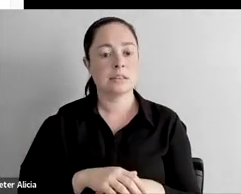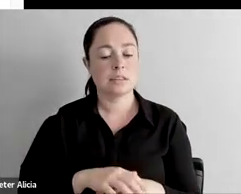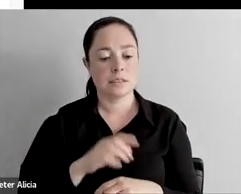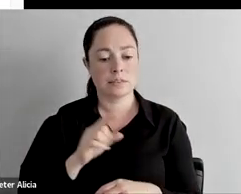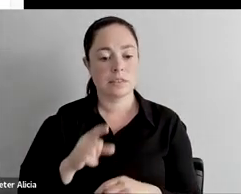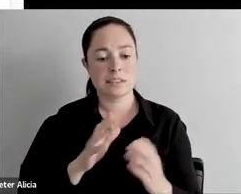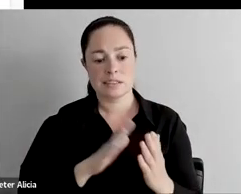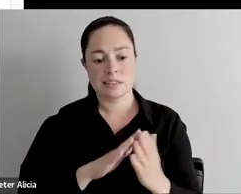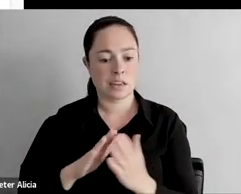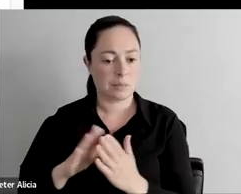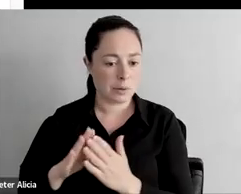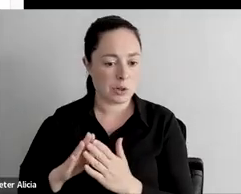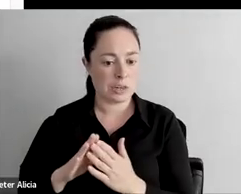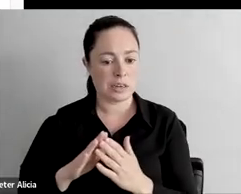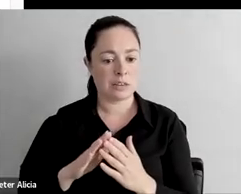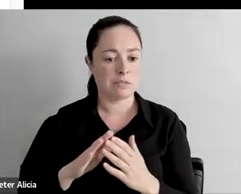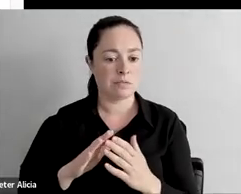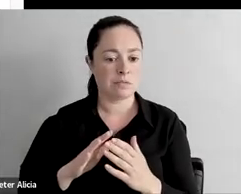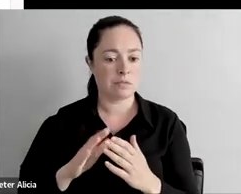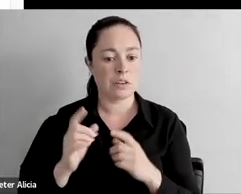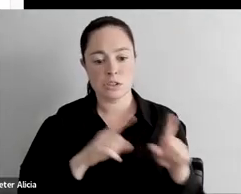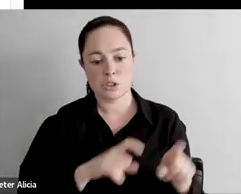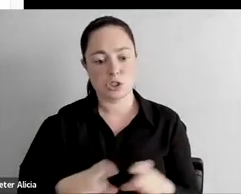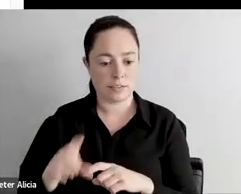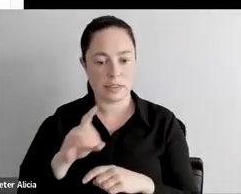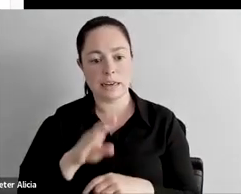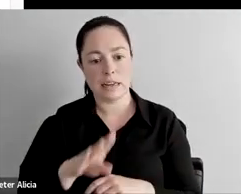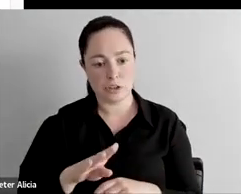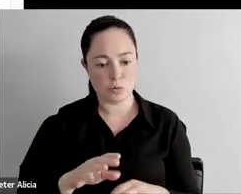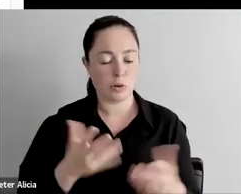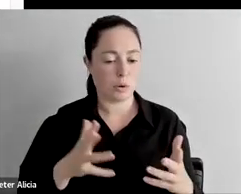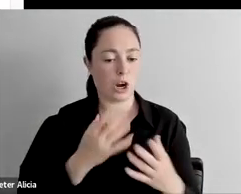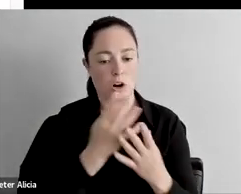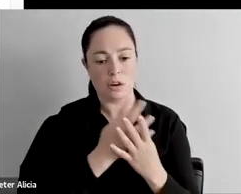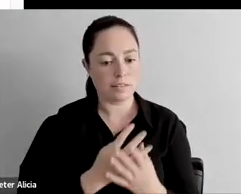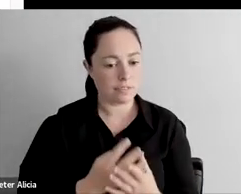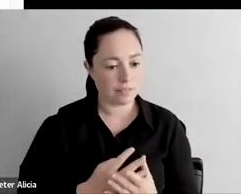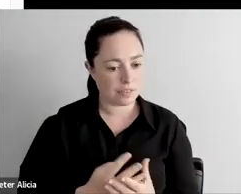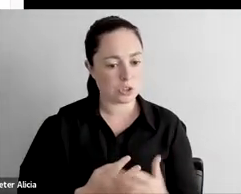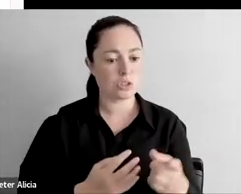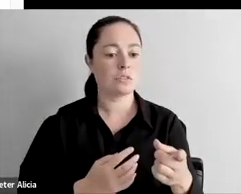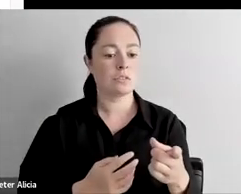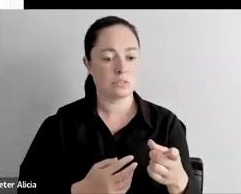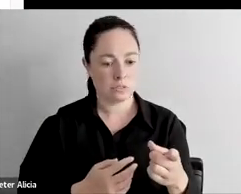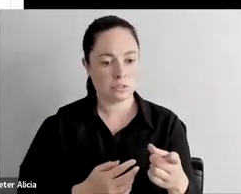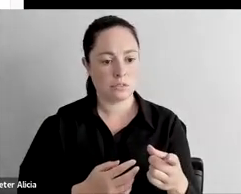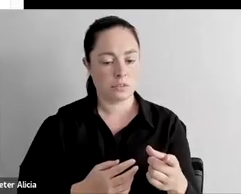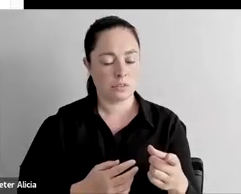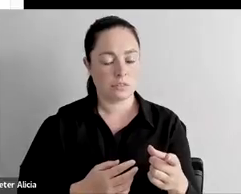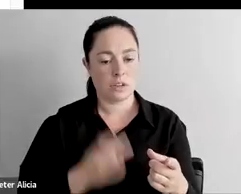dashboard, already selected here Oklahoma and American Indian Alaska Native, and we can see approximately